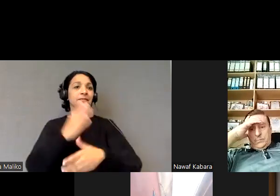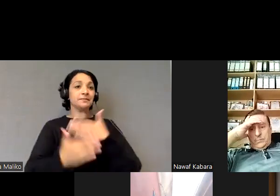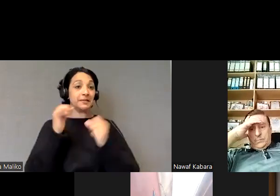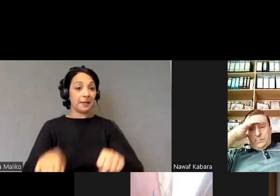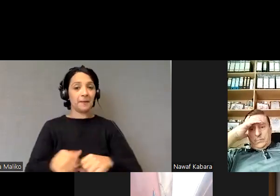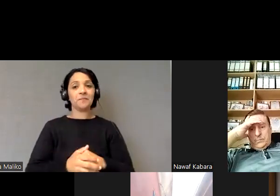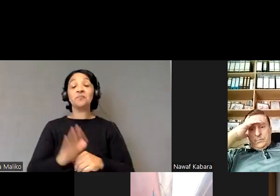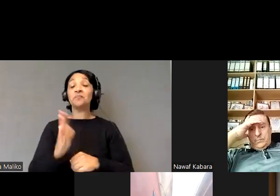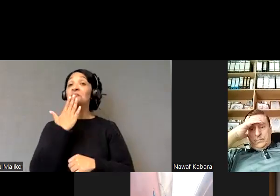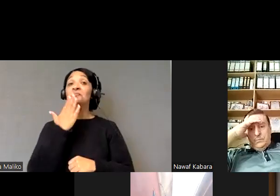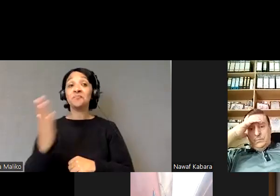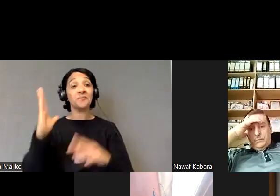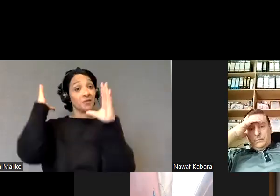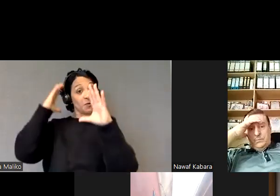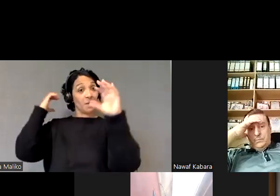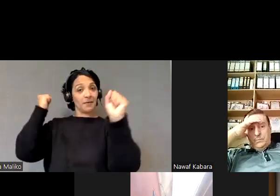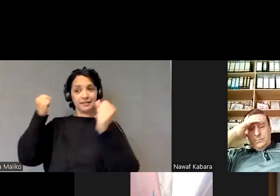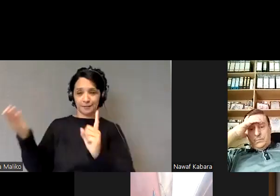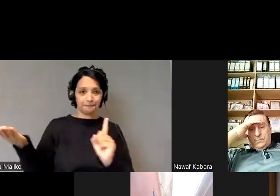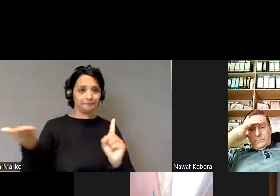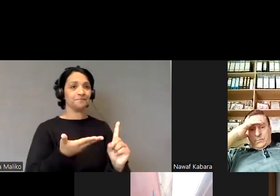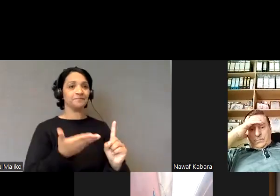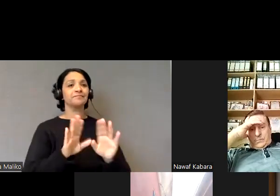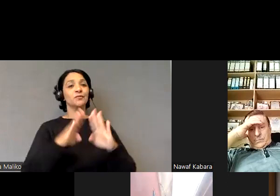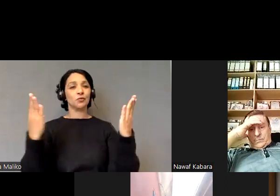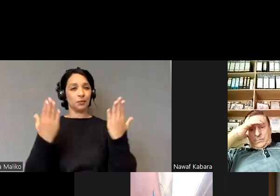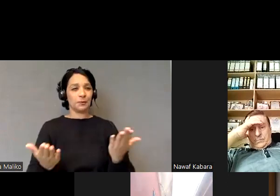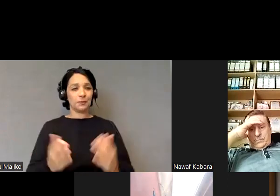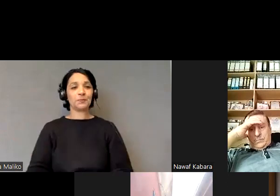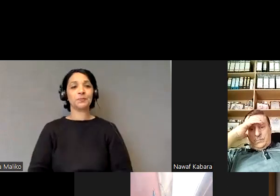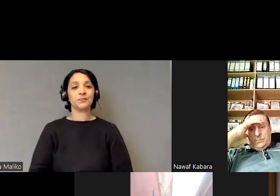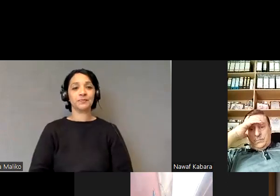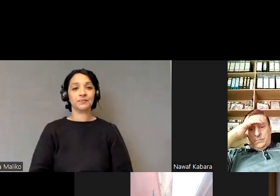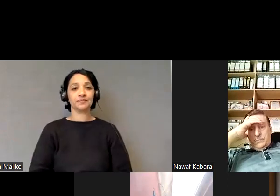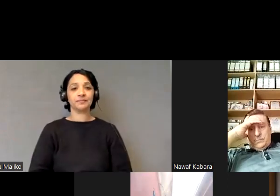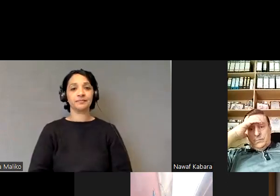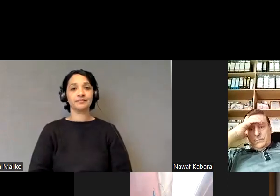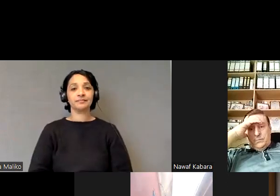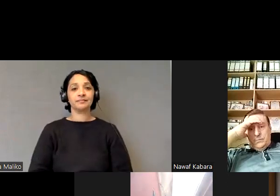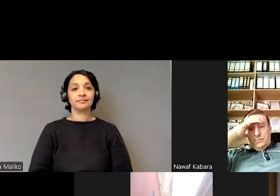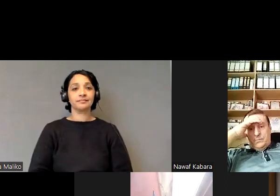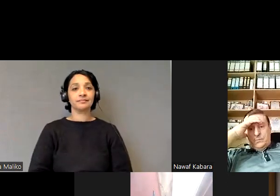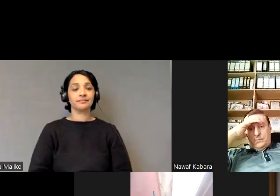with us today and invite to you provide opening remarks. Petri Puhakka: Thank you.